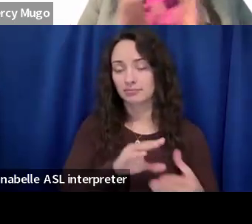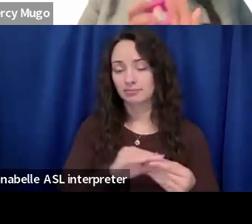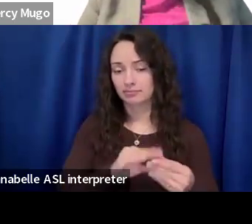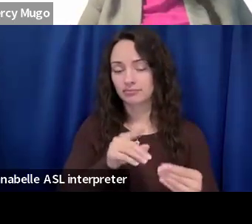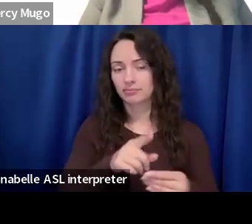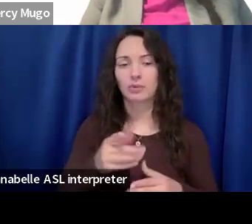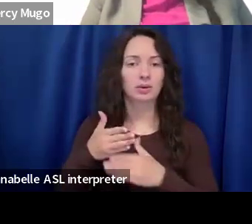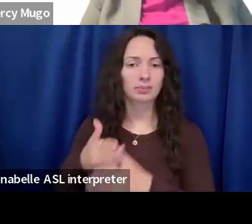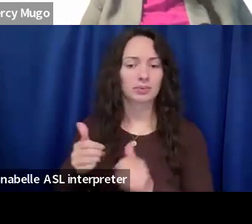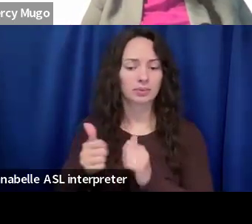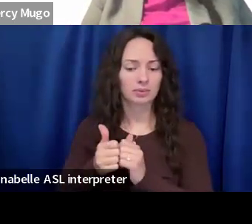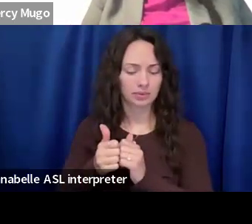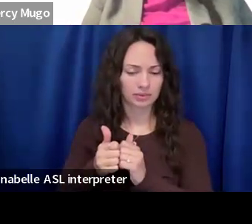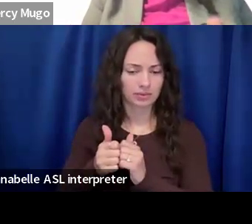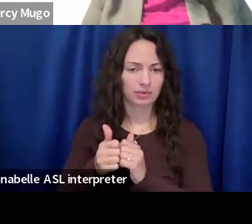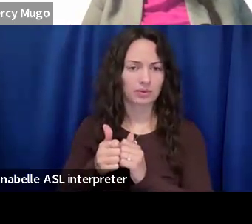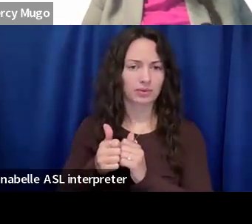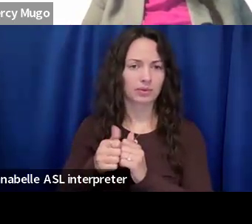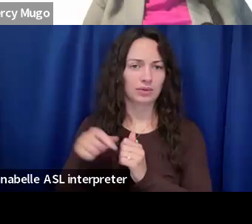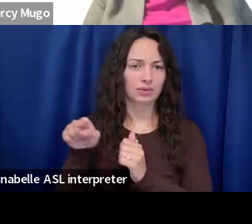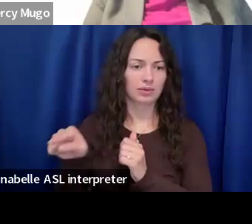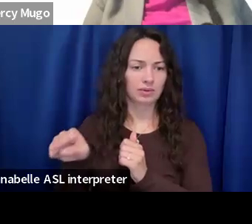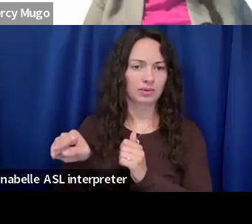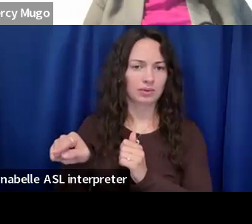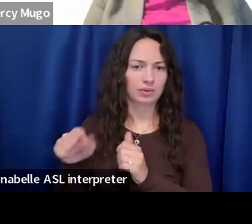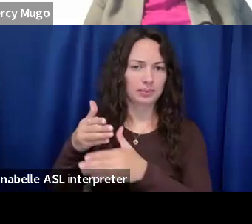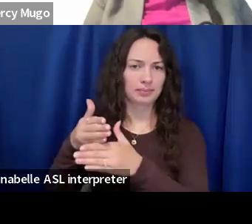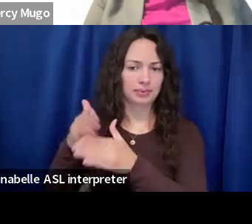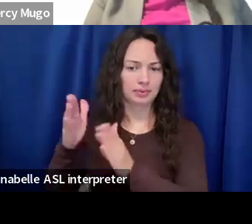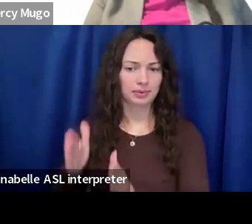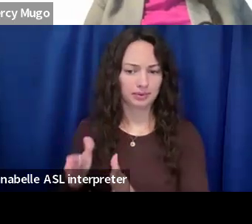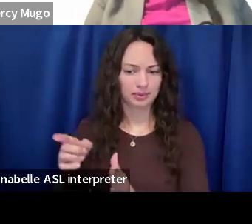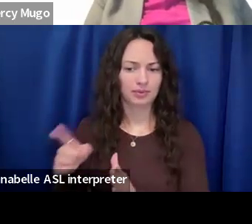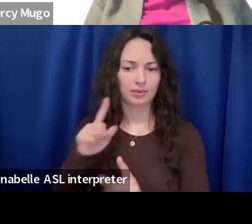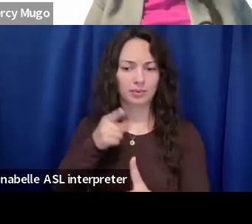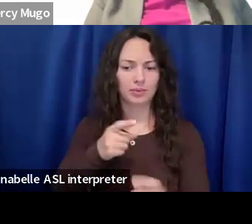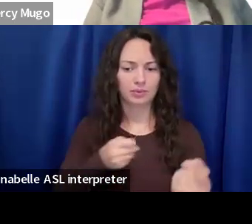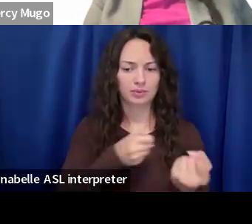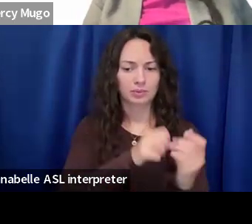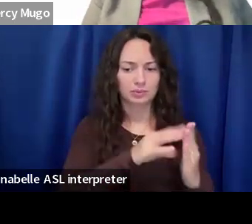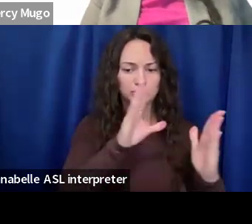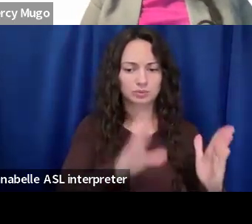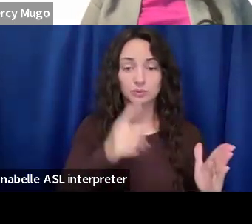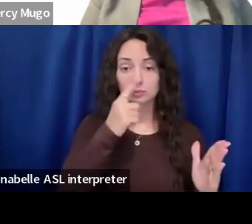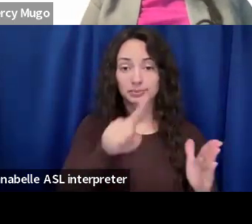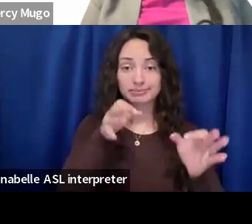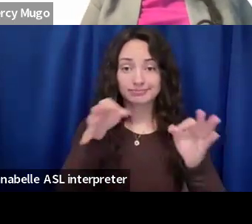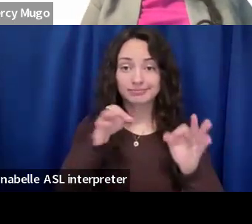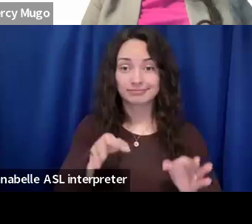talk about how that relationship is and the kind of support the students get.